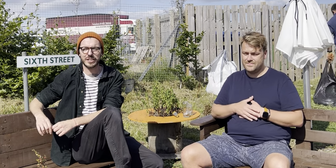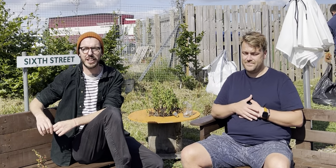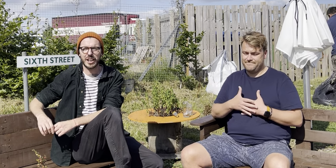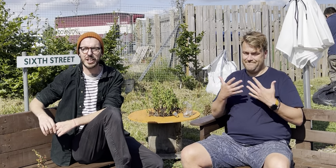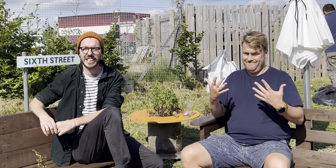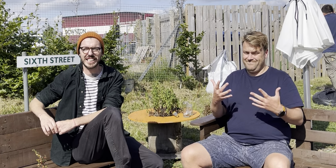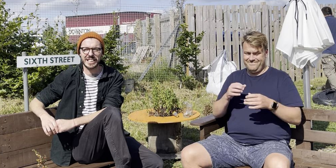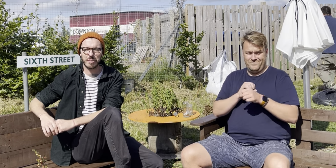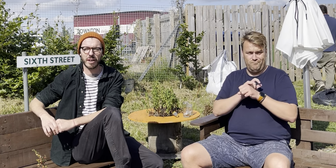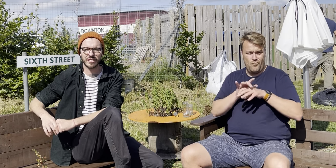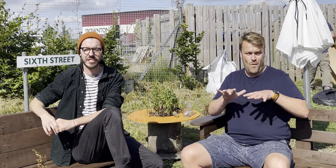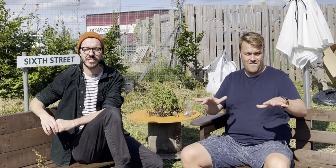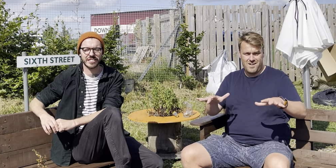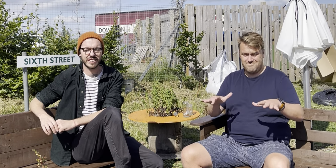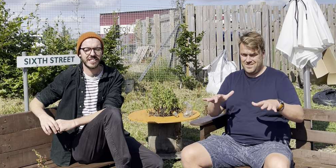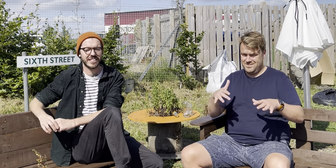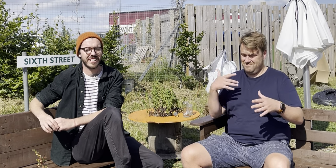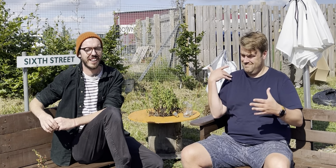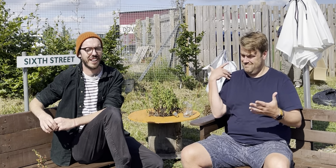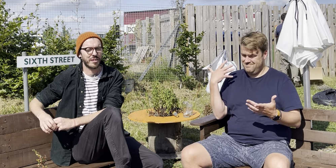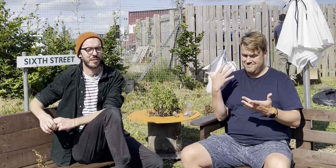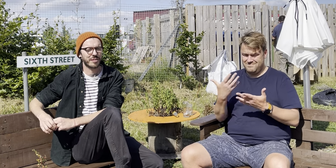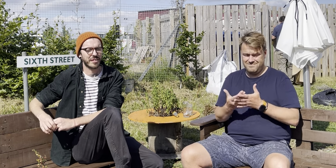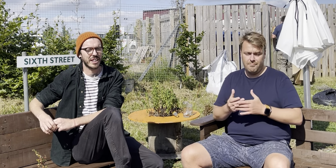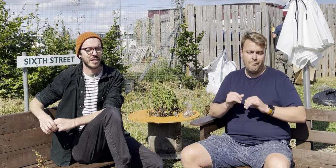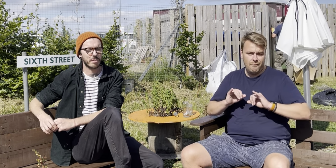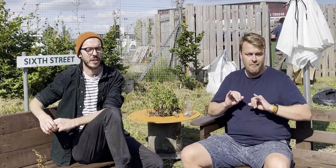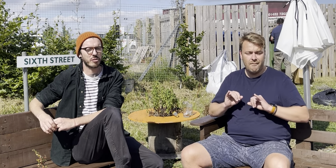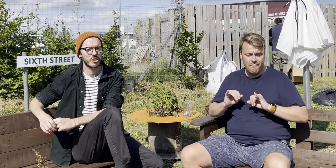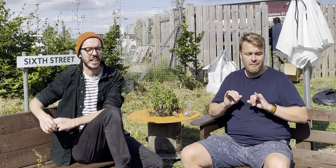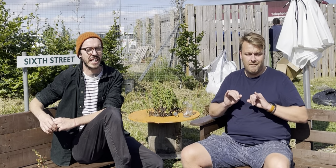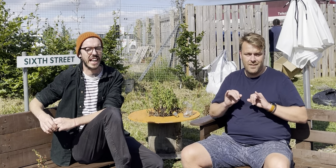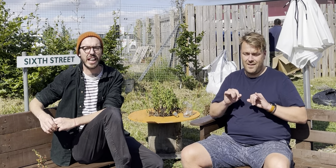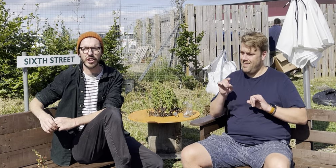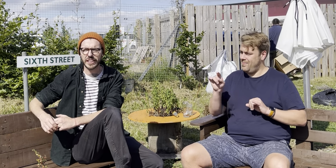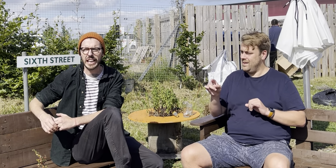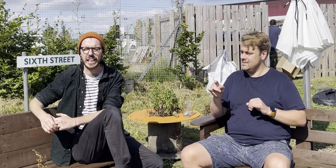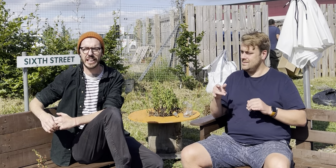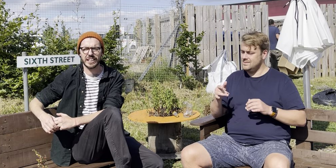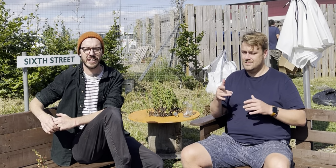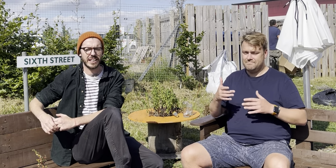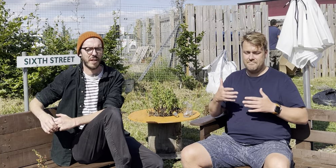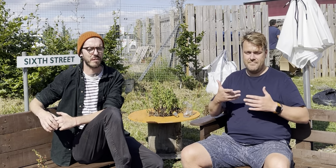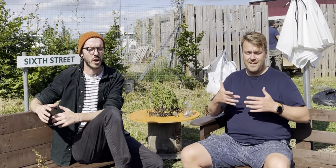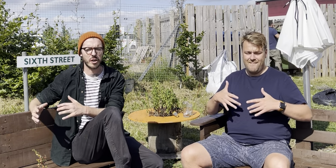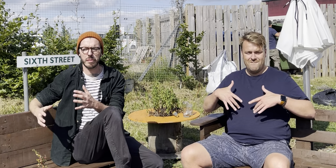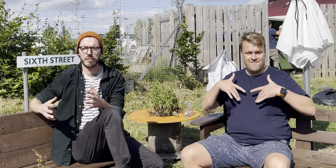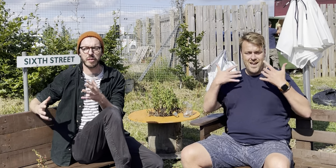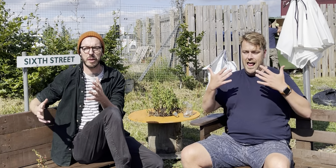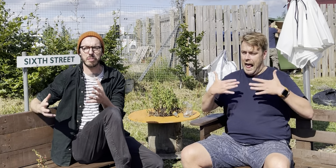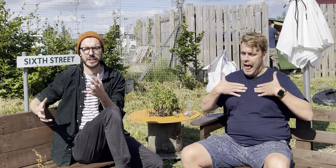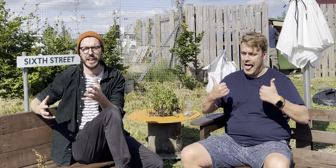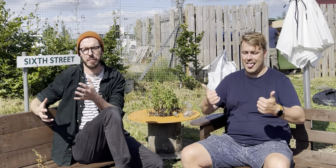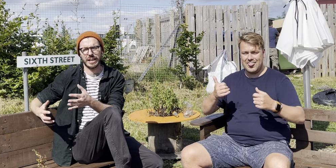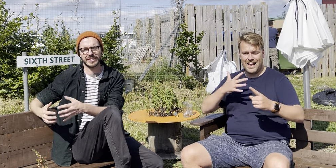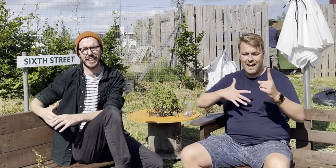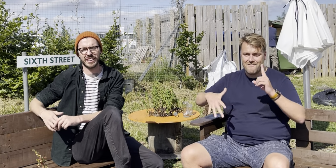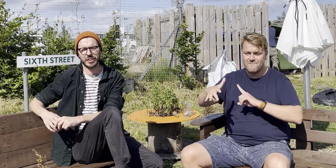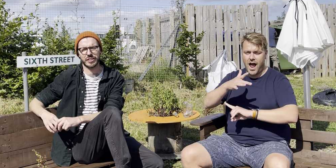the last 18 months it's been a really healthy environment for people to get back together and